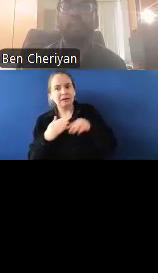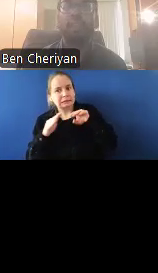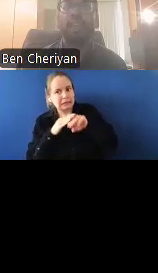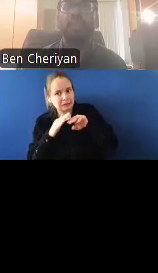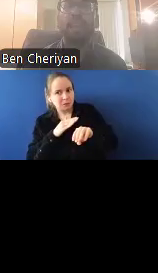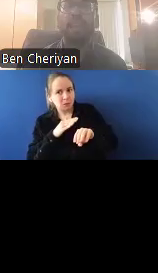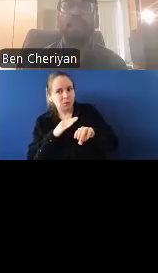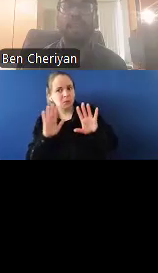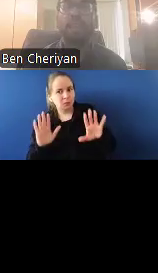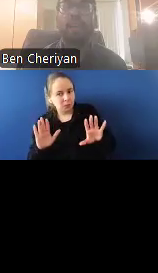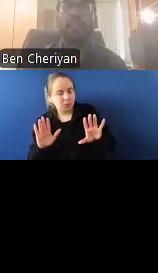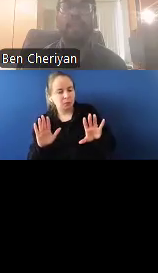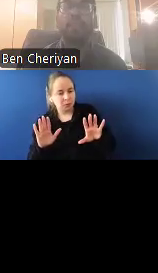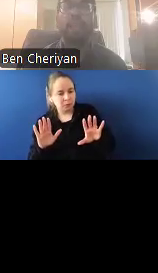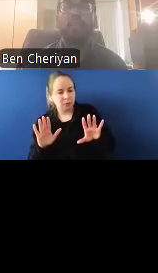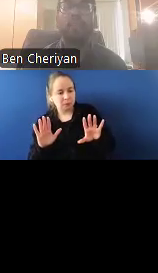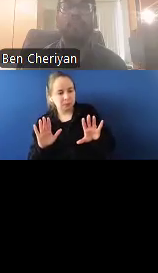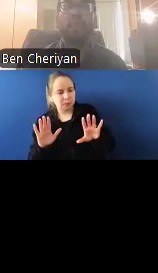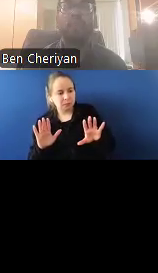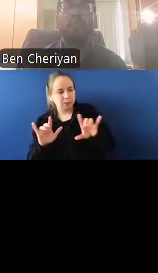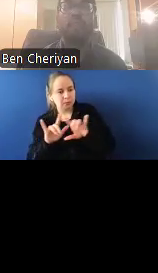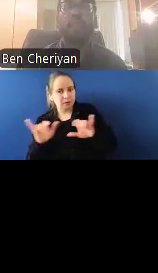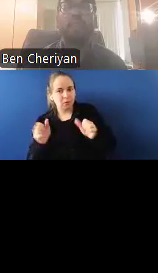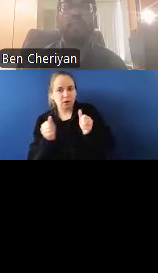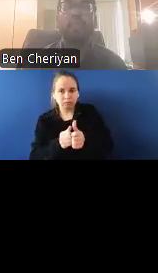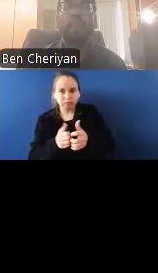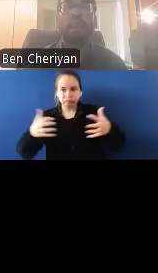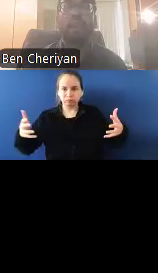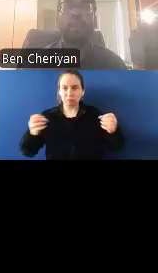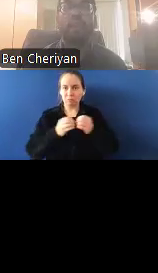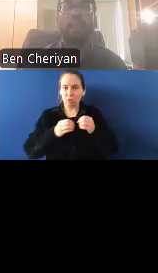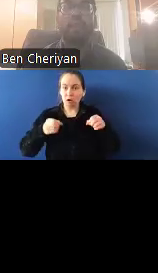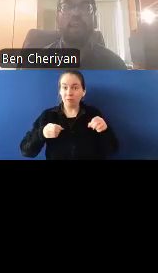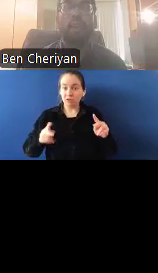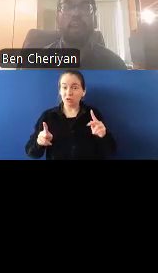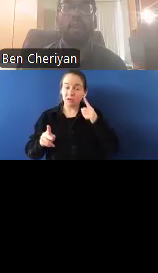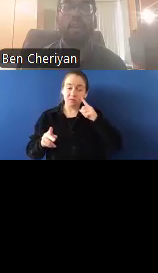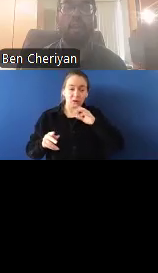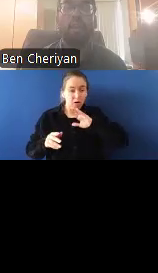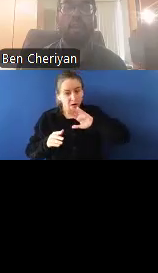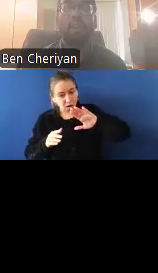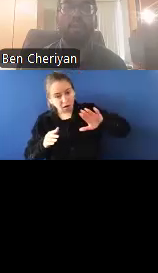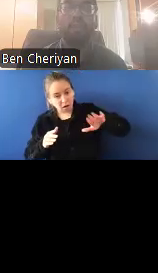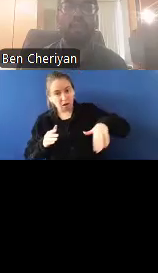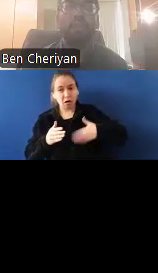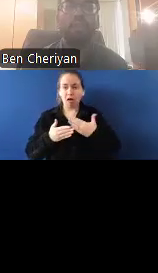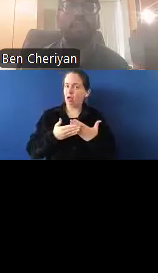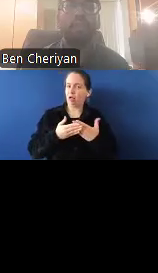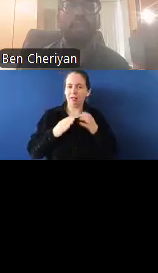while at the same time expanding workforce opportunities for all customers, including those